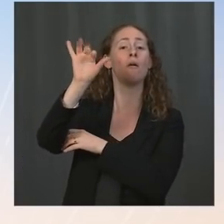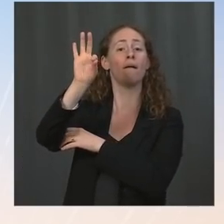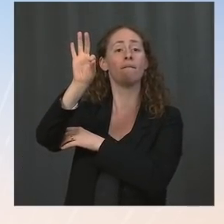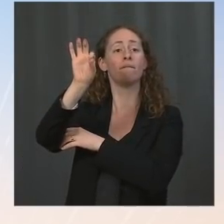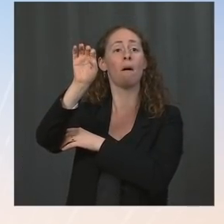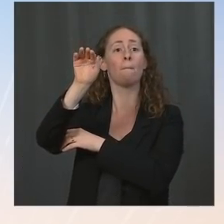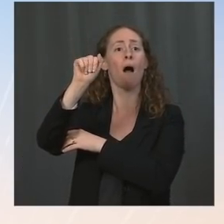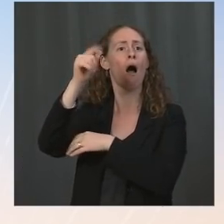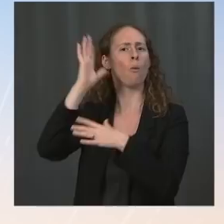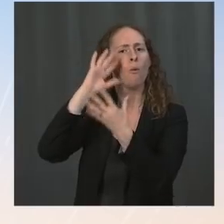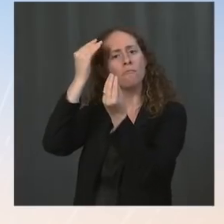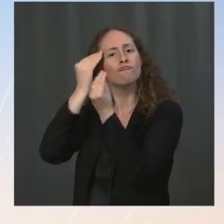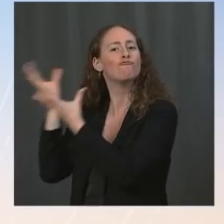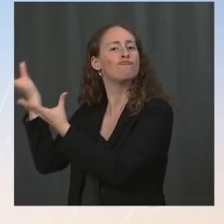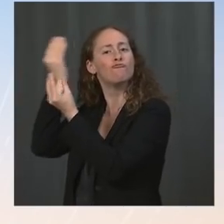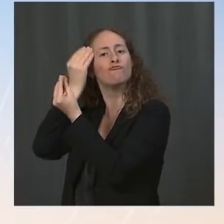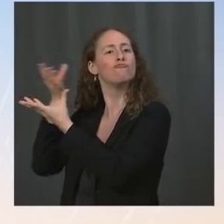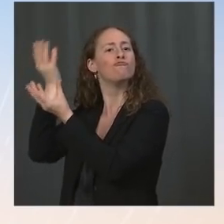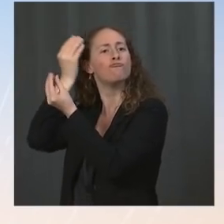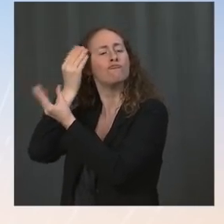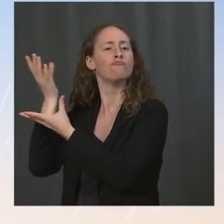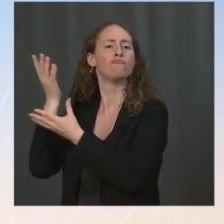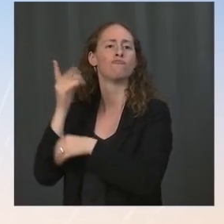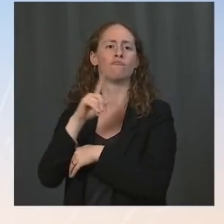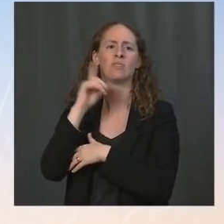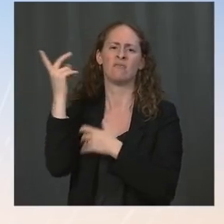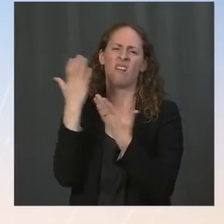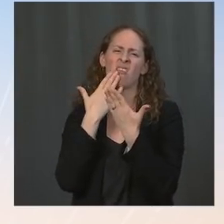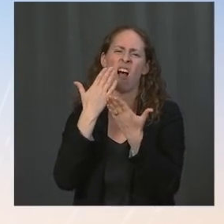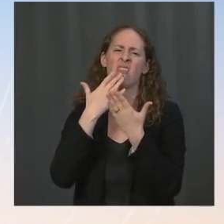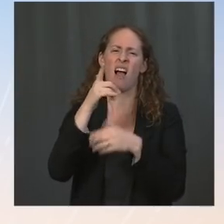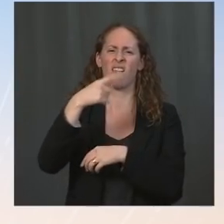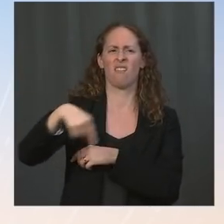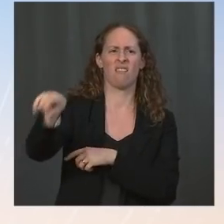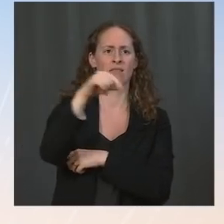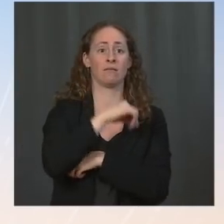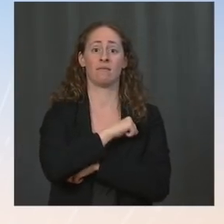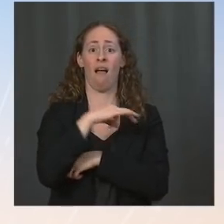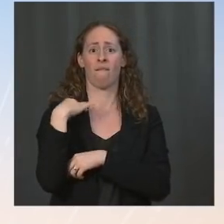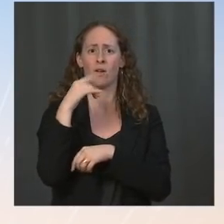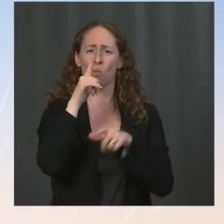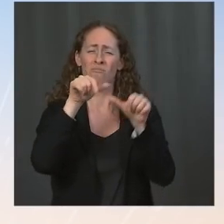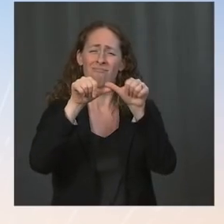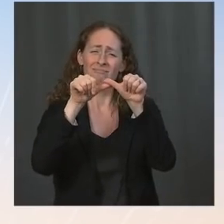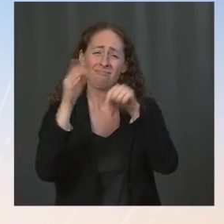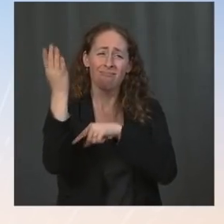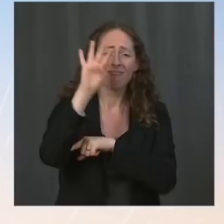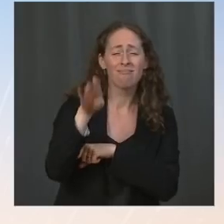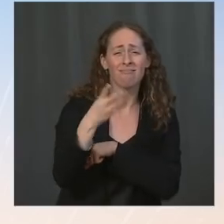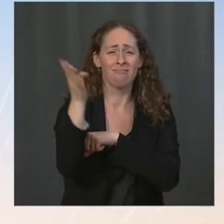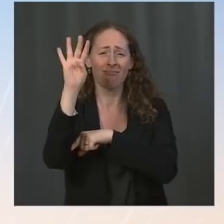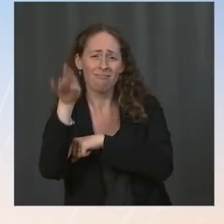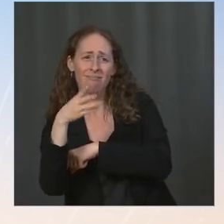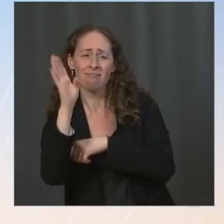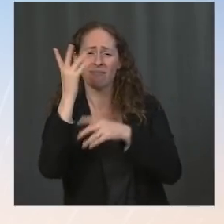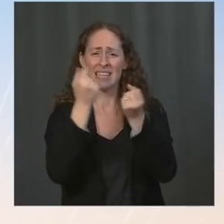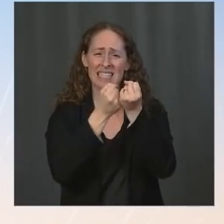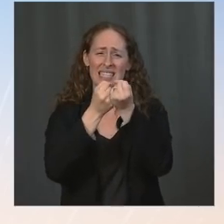and to thank the hardworking staff who are working around the clock to support state and local response efforts. The President also approved -- you may have seen this, but --